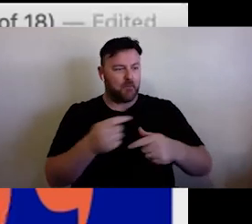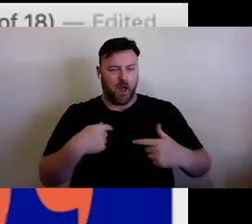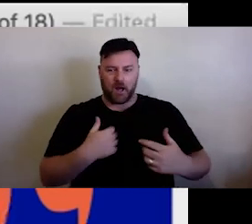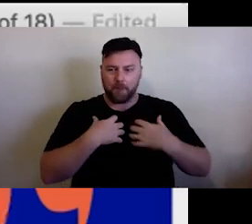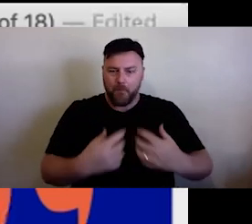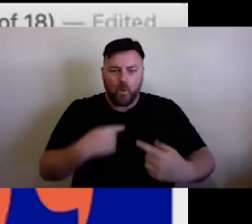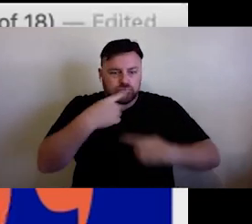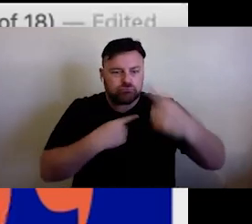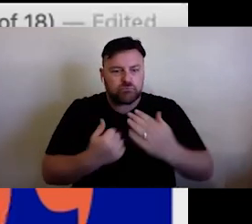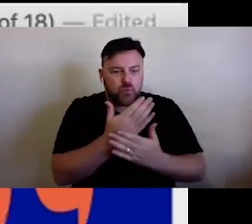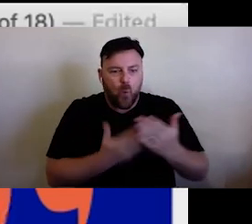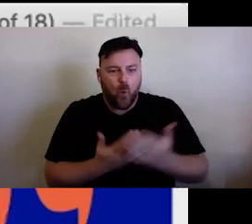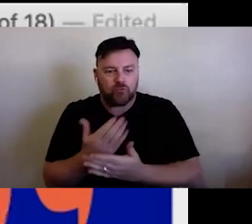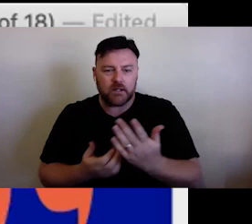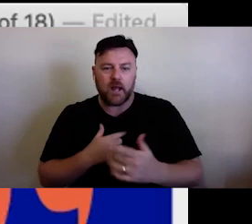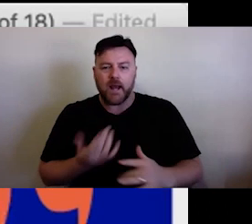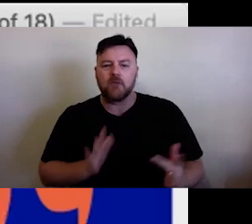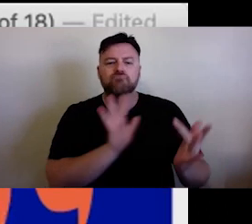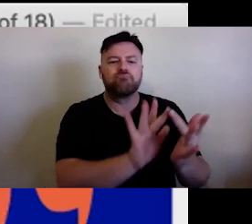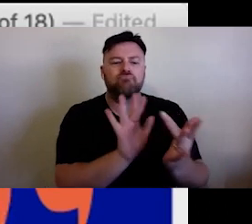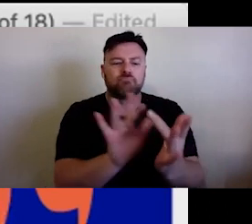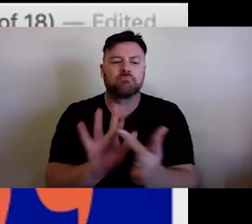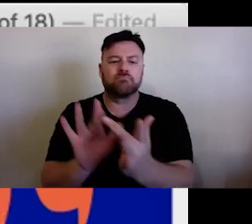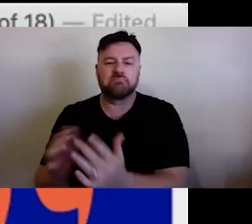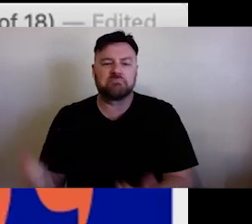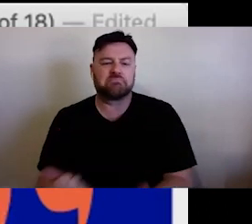what she believes. "We're seeking connection at this time." There's